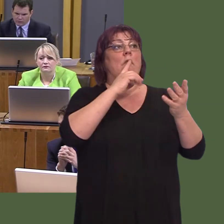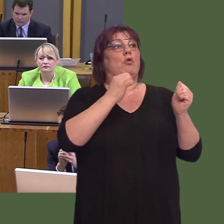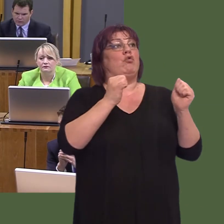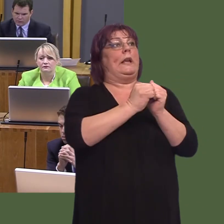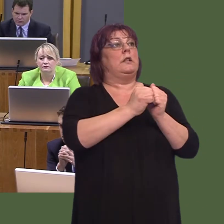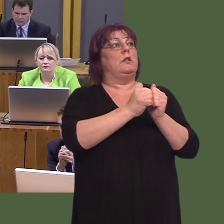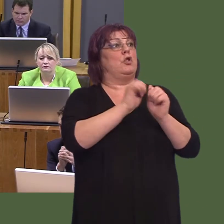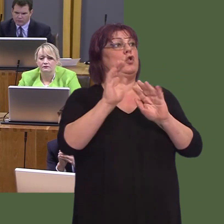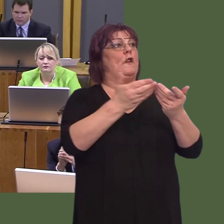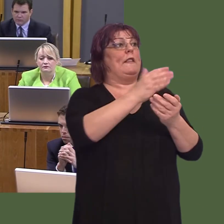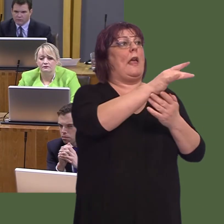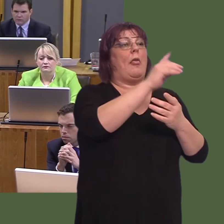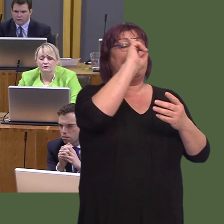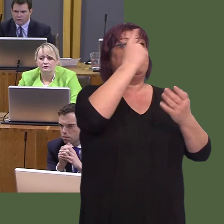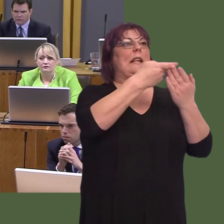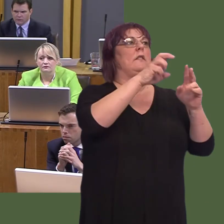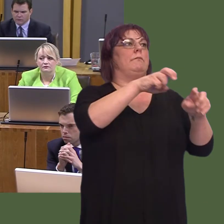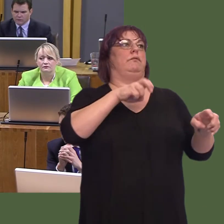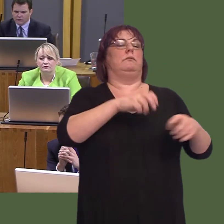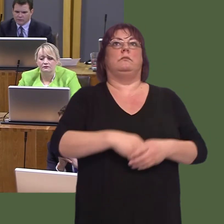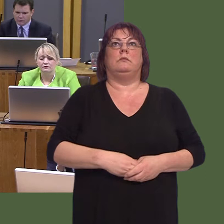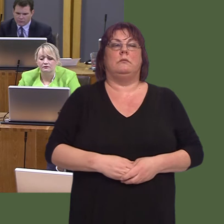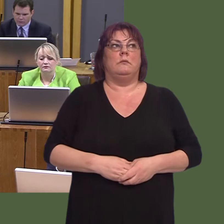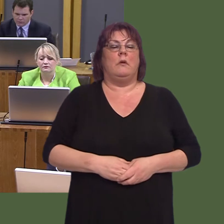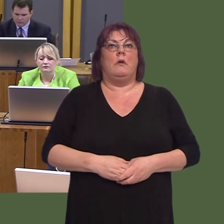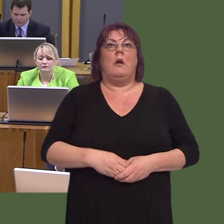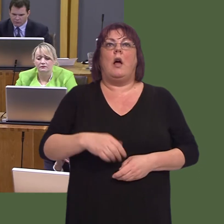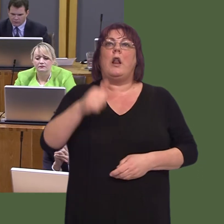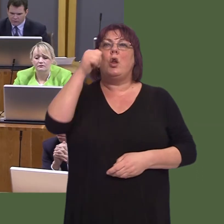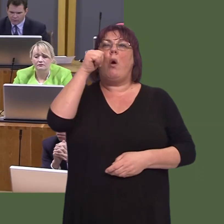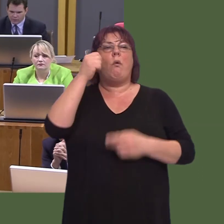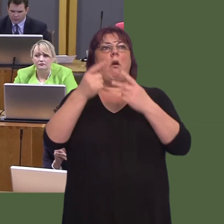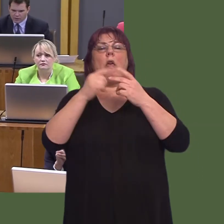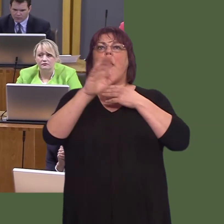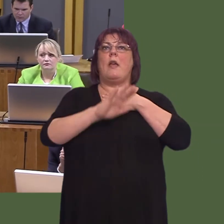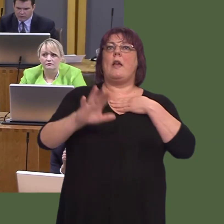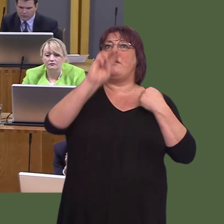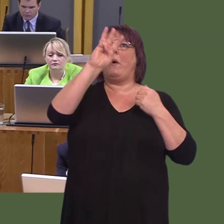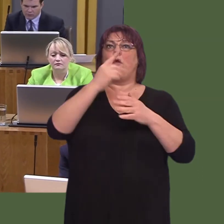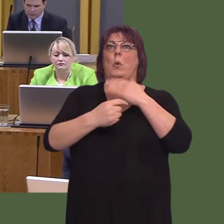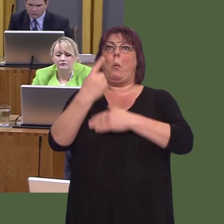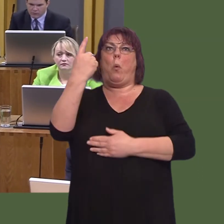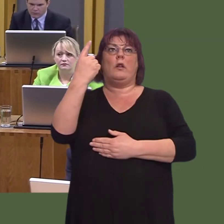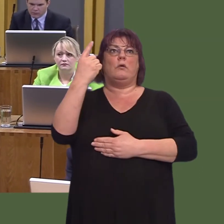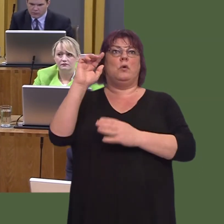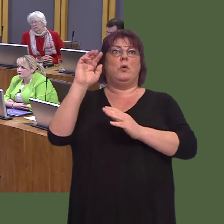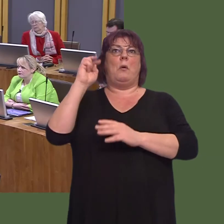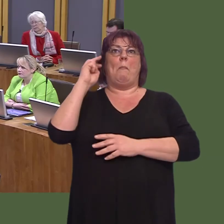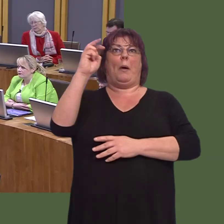That is not a sustainable way of running bus services. Nor is it right that, in many parts of Wales, there is only one provider, and that provider